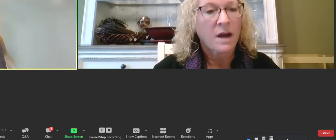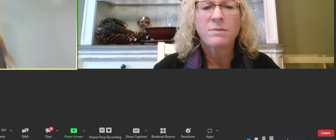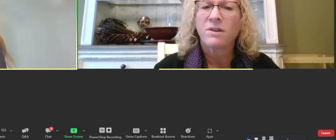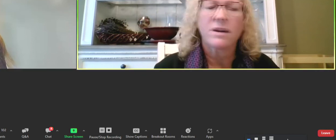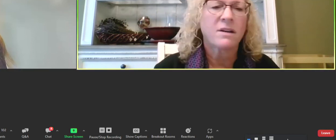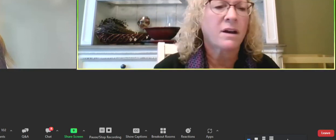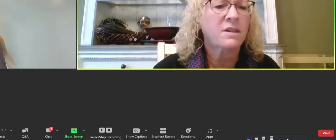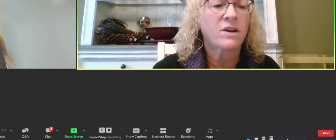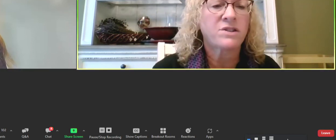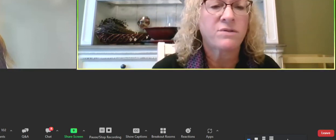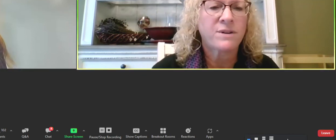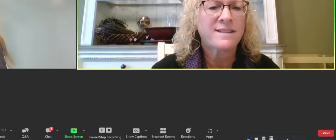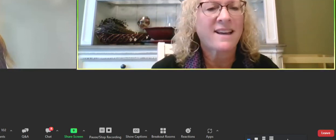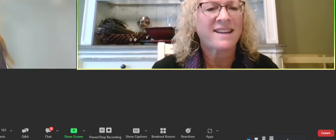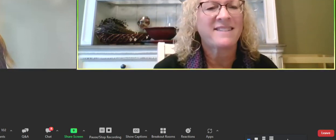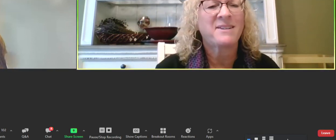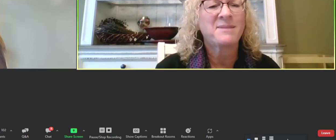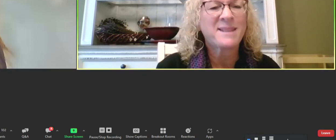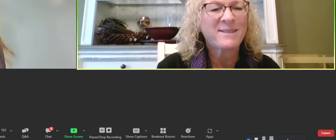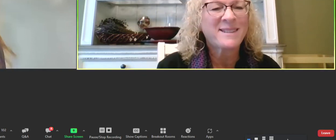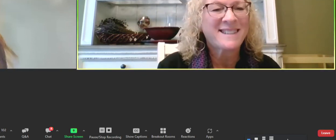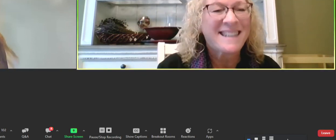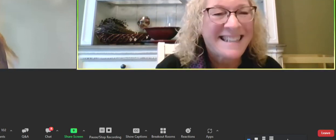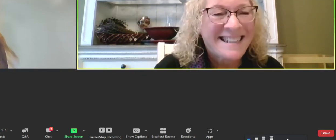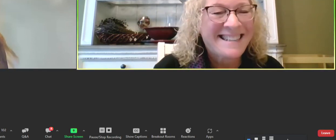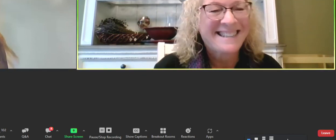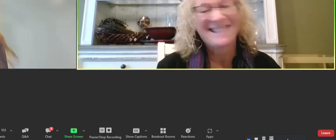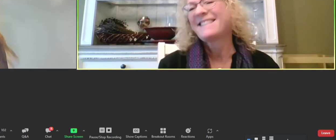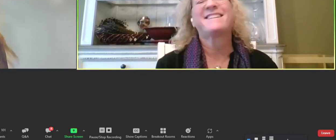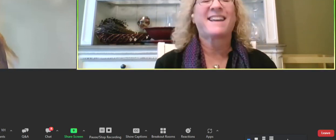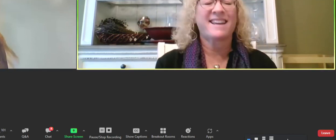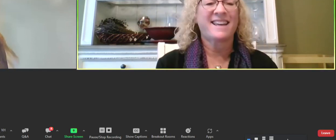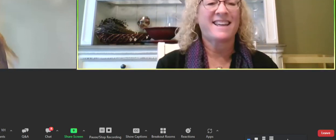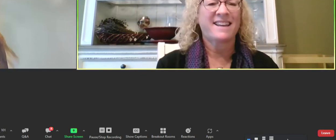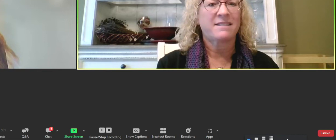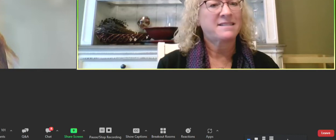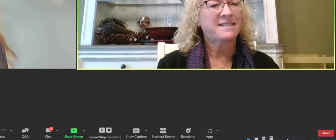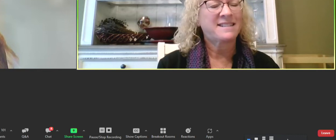I'm sorry, I lost you for a second. That was the question. It's okay.